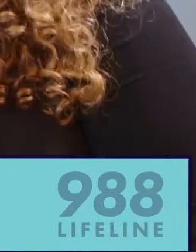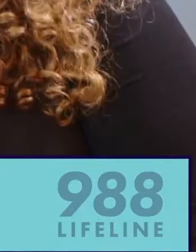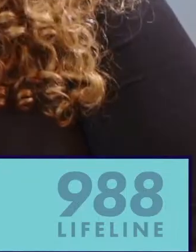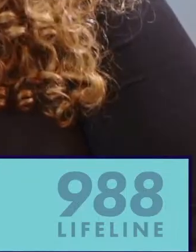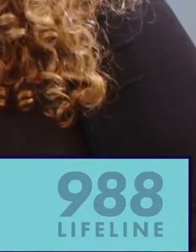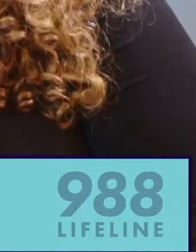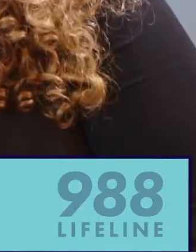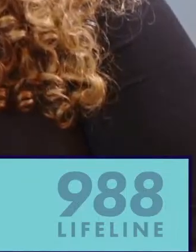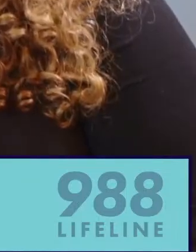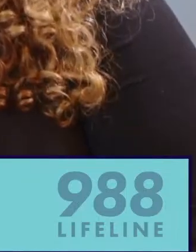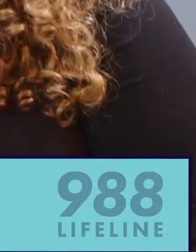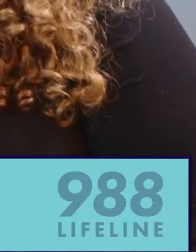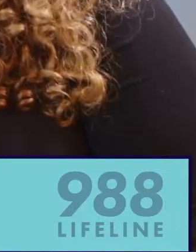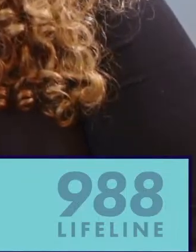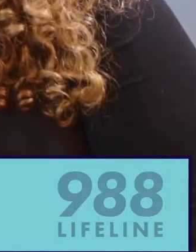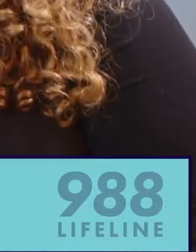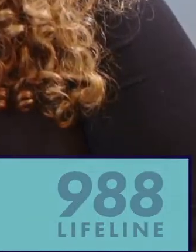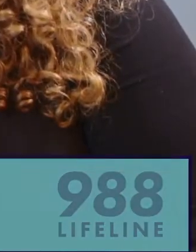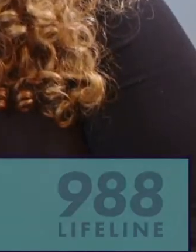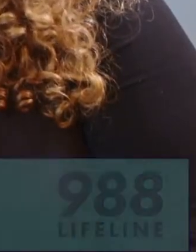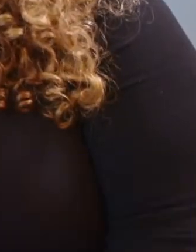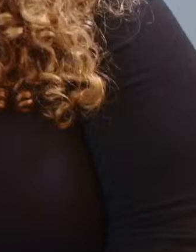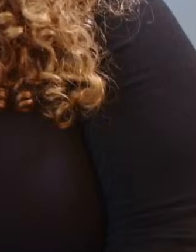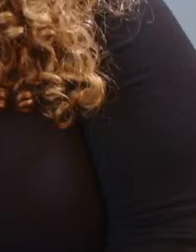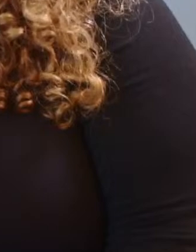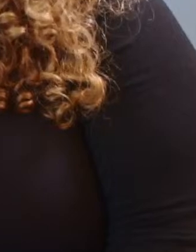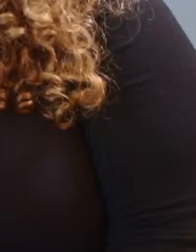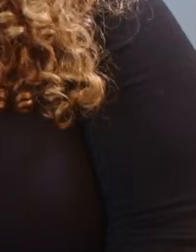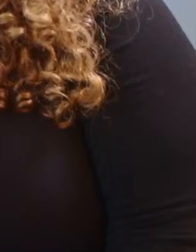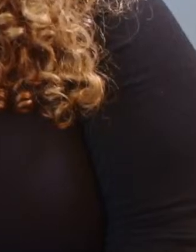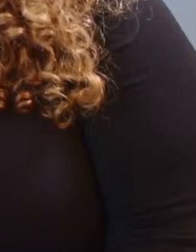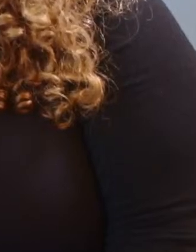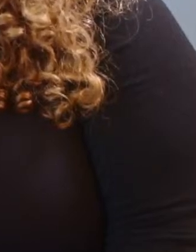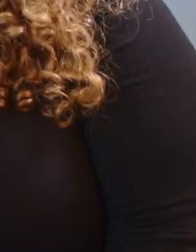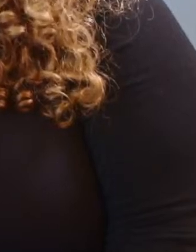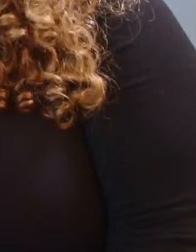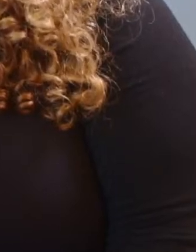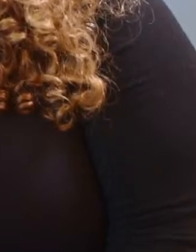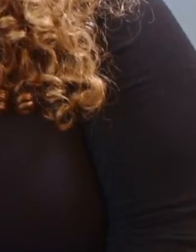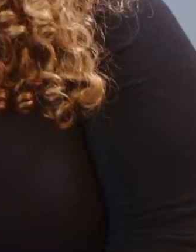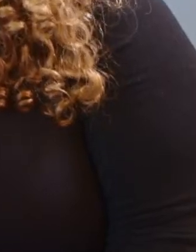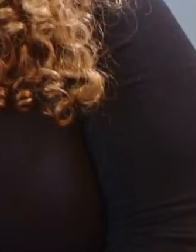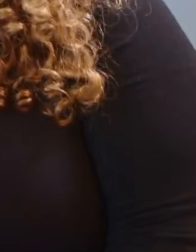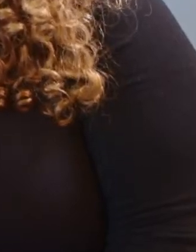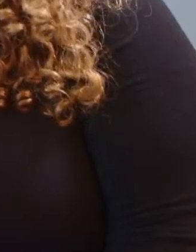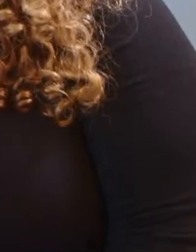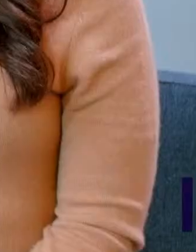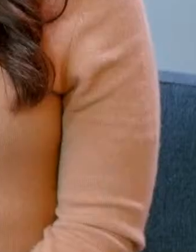They can reach out to somebody to talk to whenever they need it. There is always a listening ear.